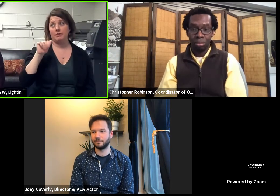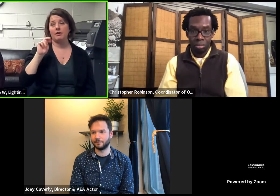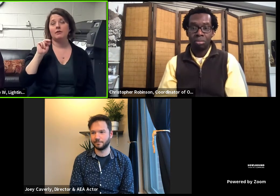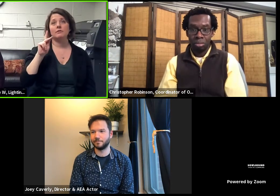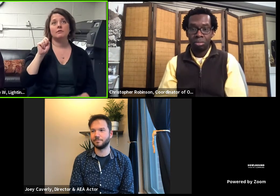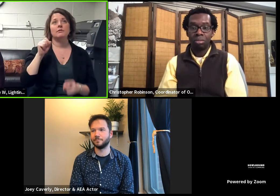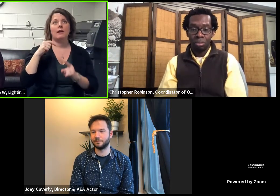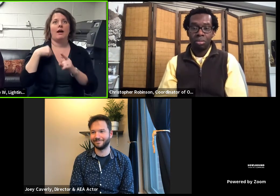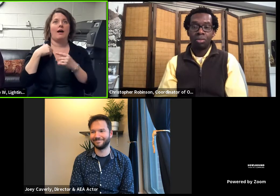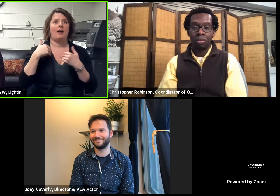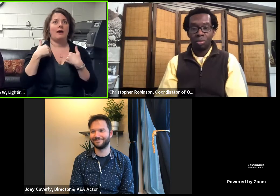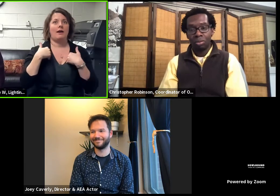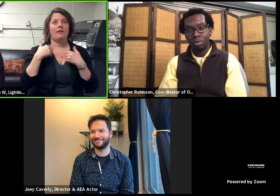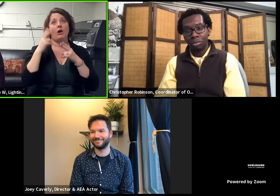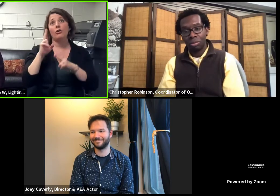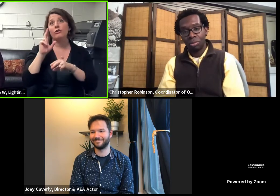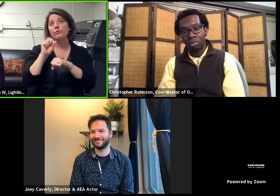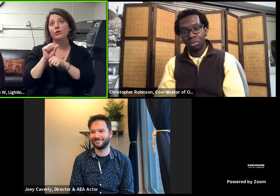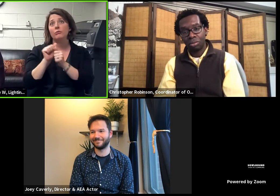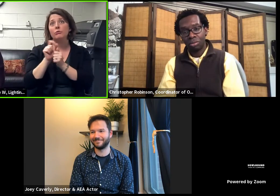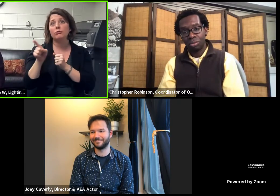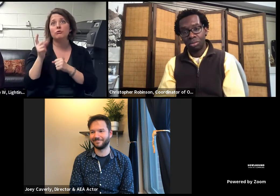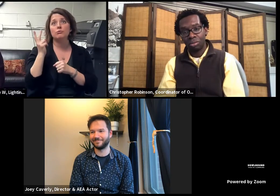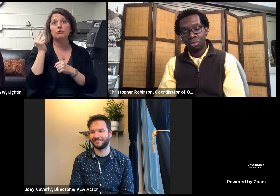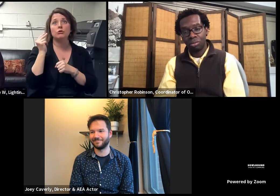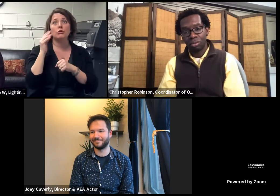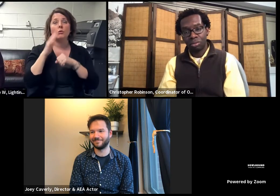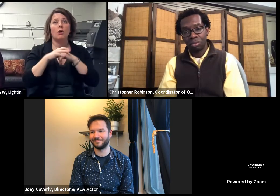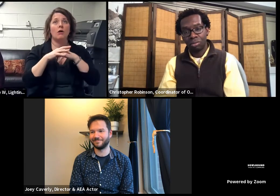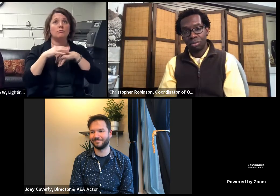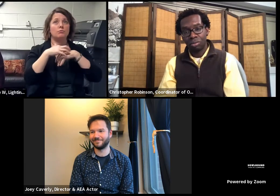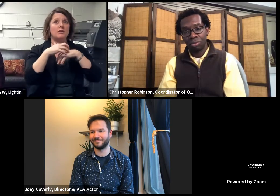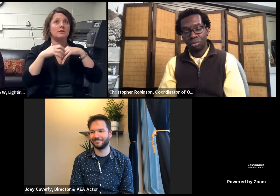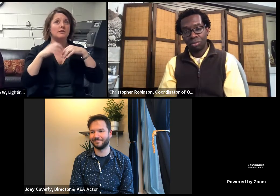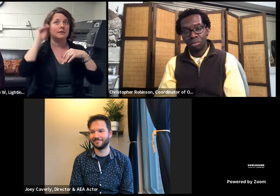Thanks, that's a person of color, a deaf individual.